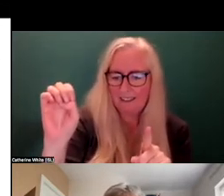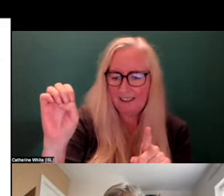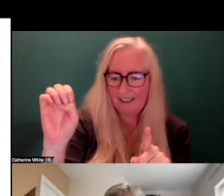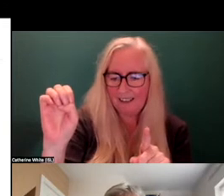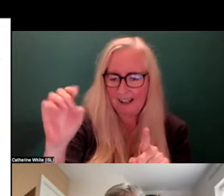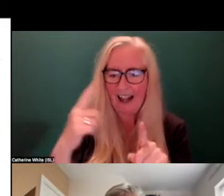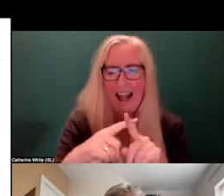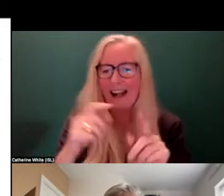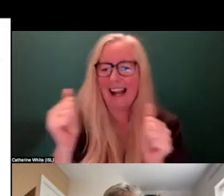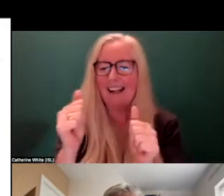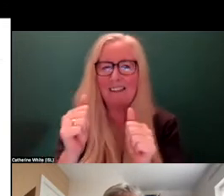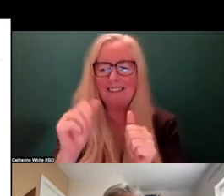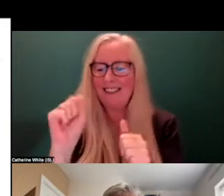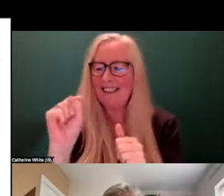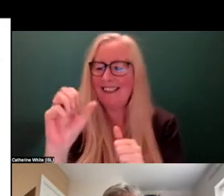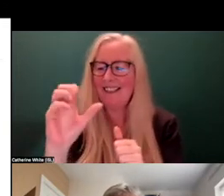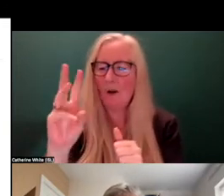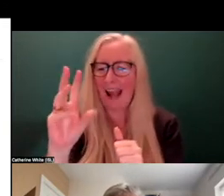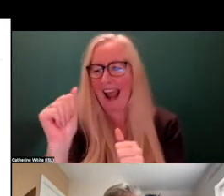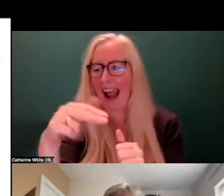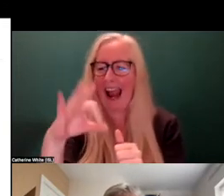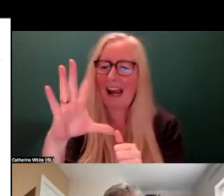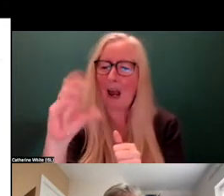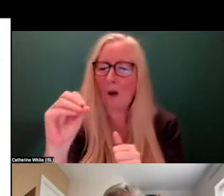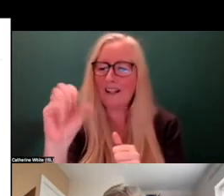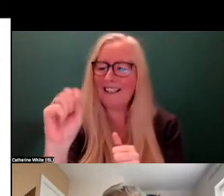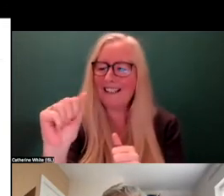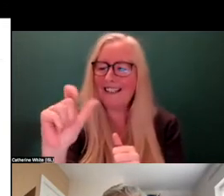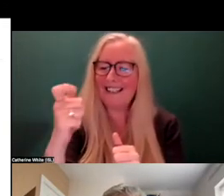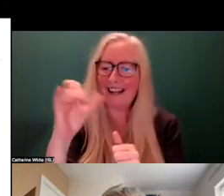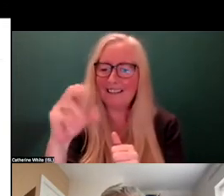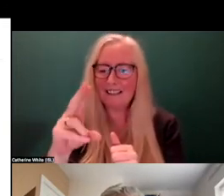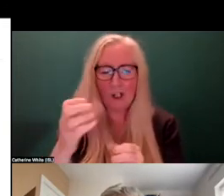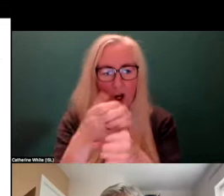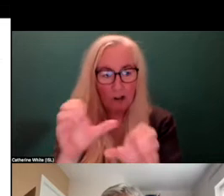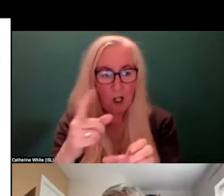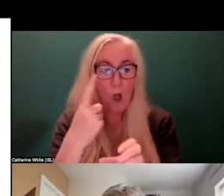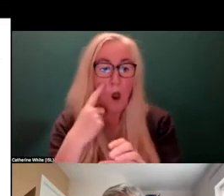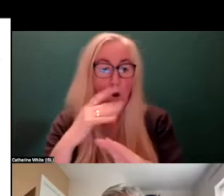western Anglo-Saxon countries, what we're really facing, I suppose, a shift to